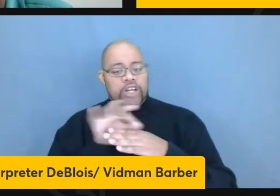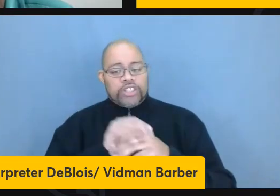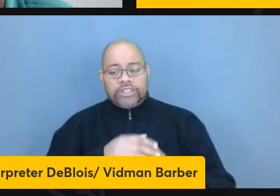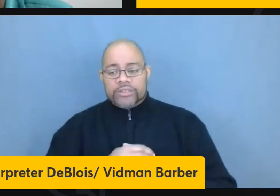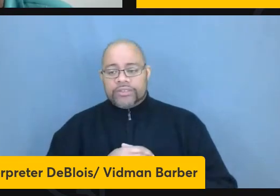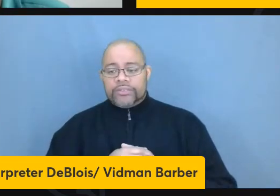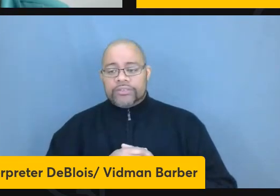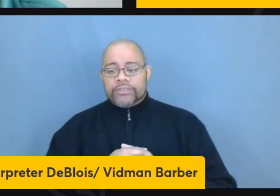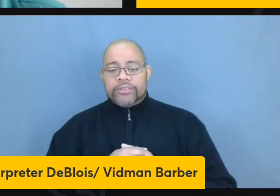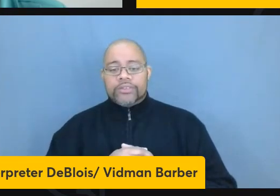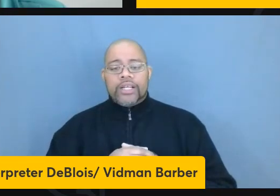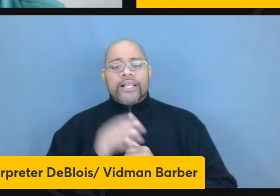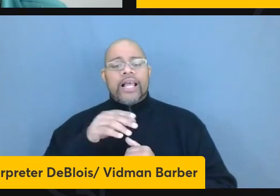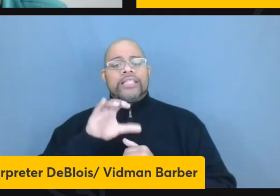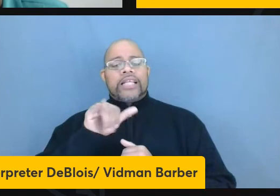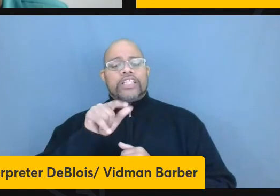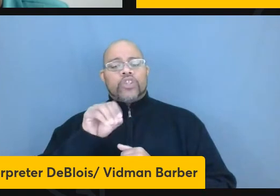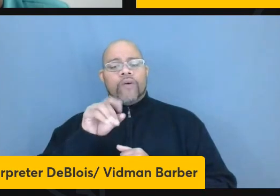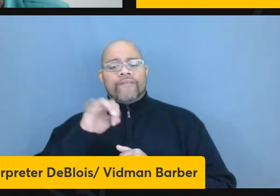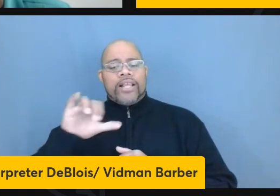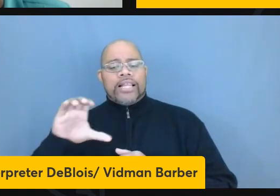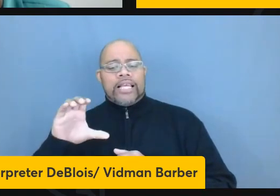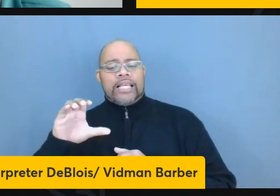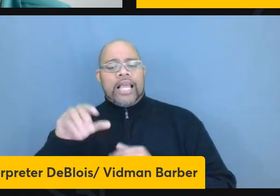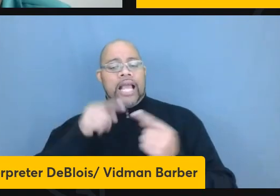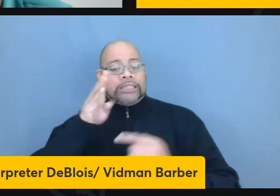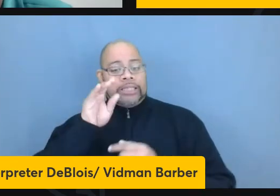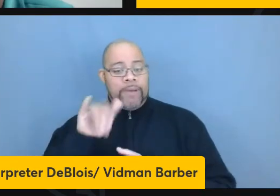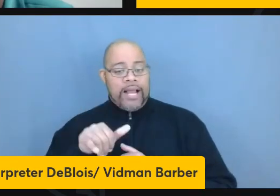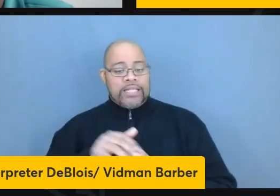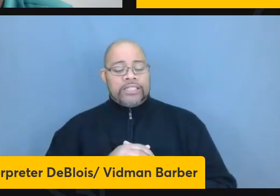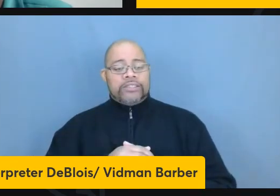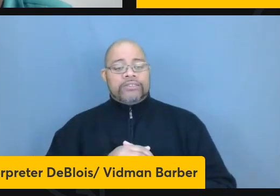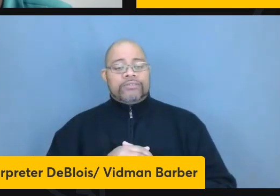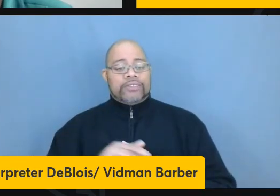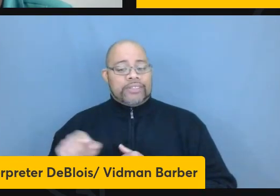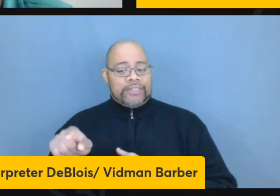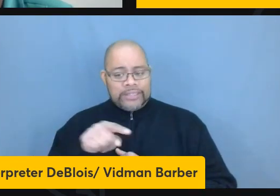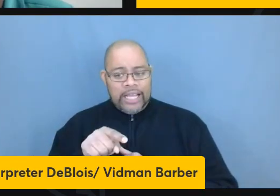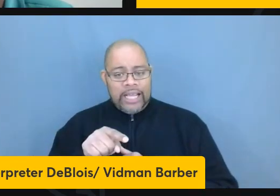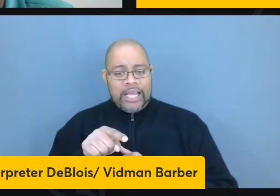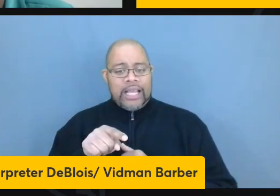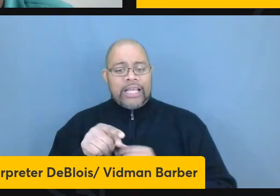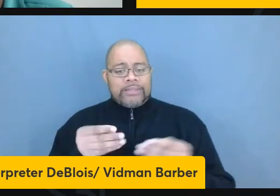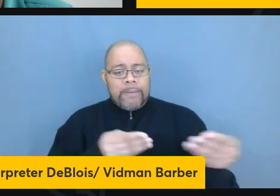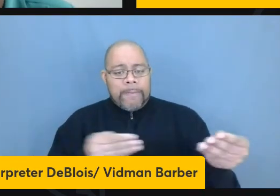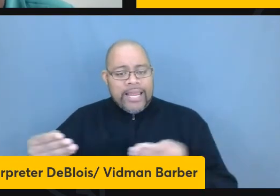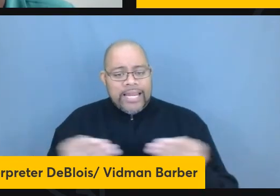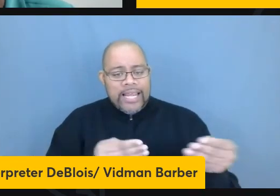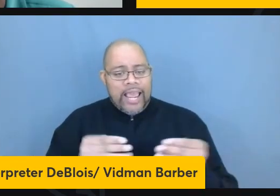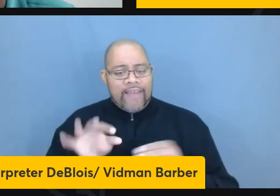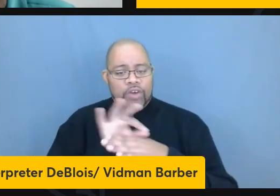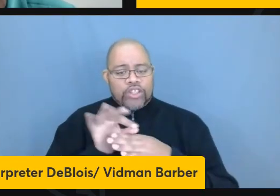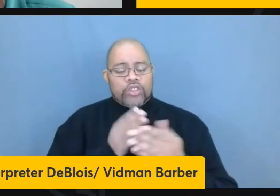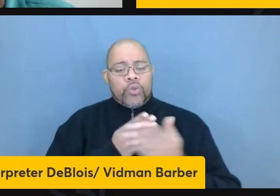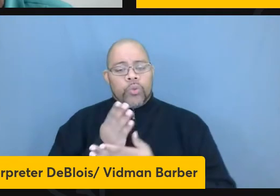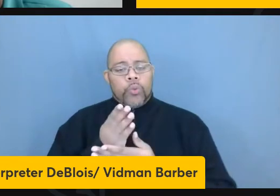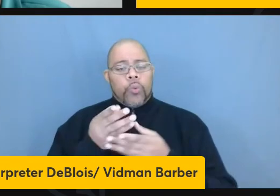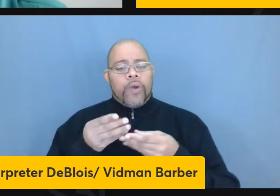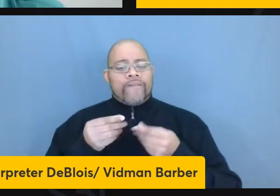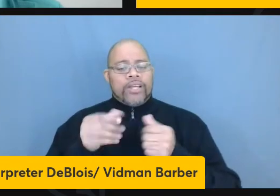those psychrophilic antibodies, they, you know, they they mediate function through the effector cells, like I've shown